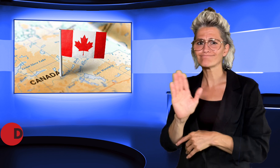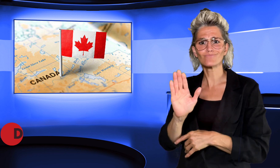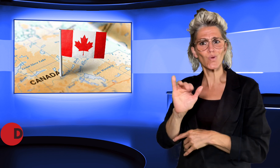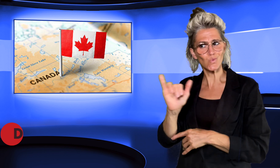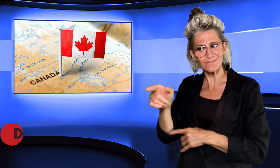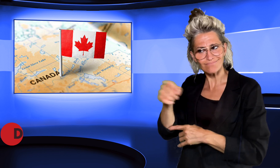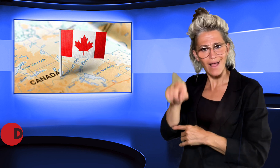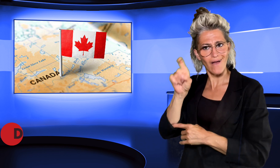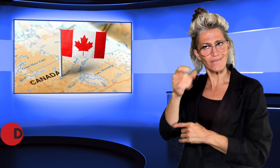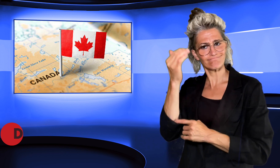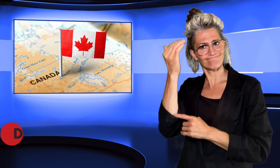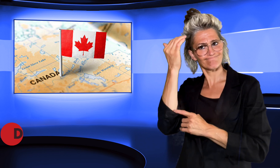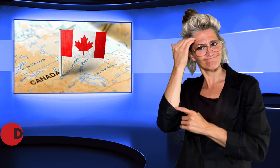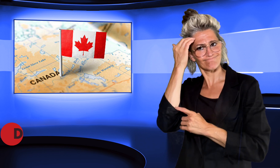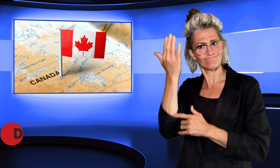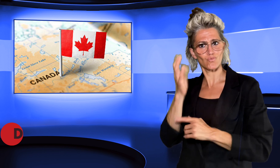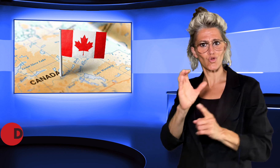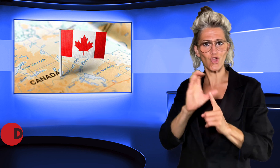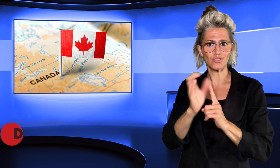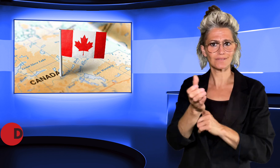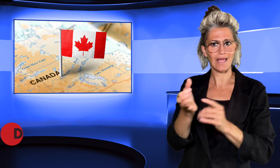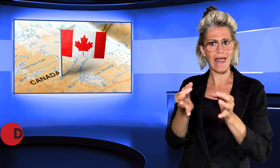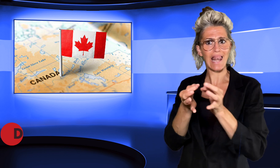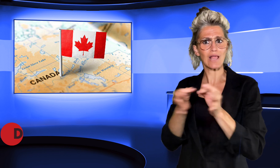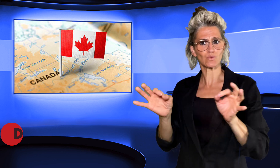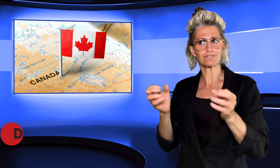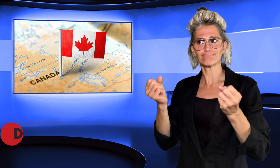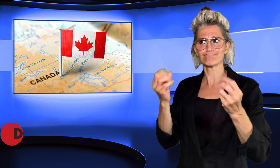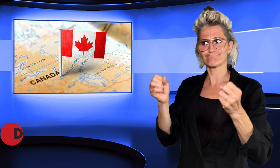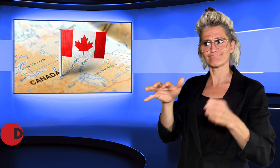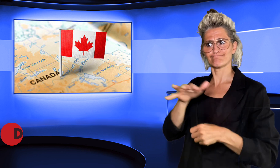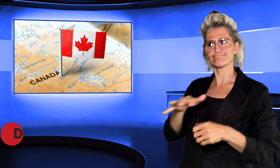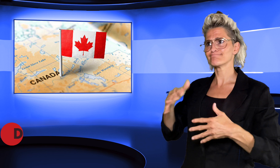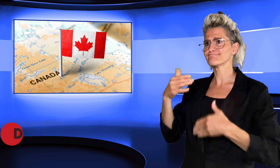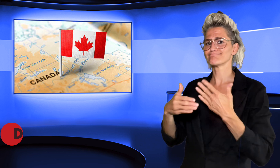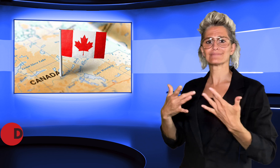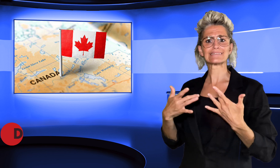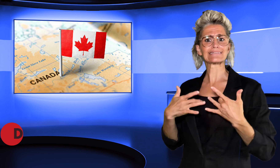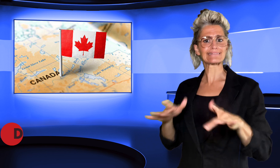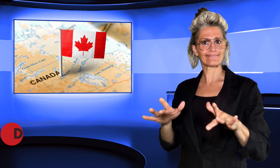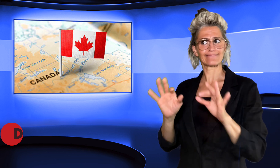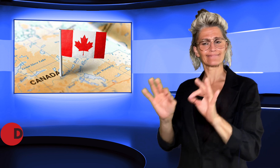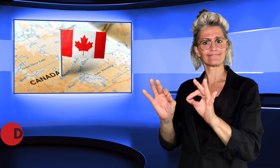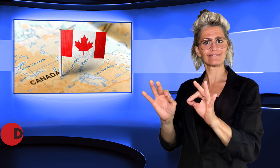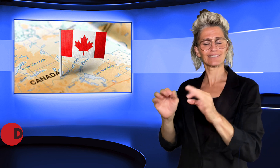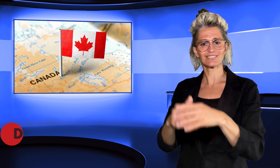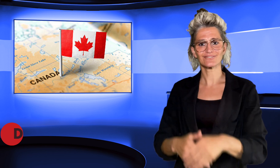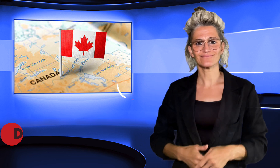but also culturally and linguistically sensitive.